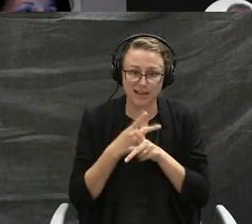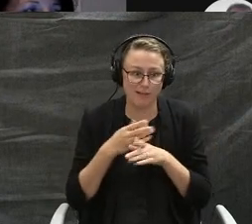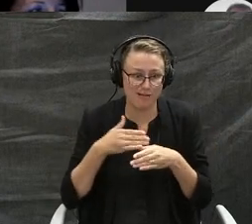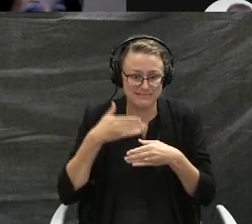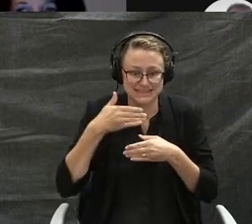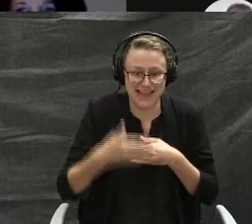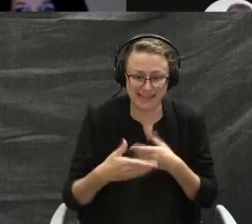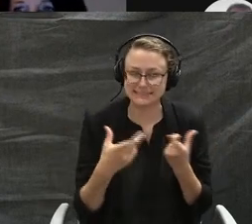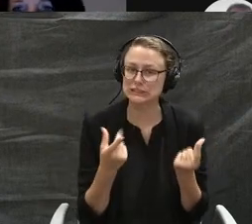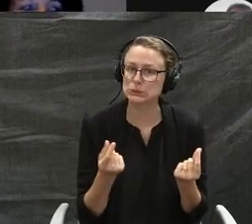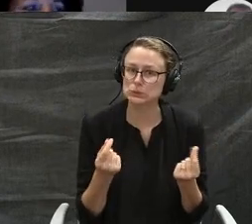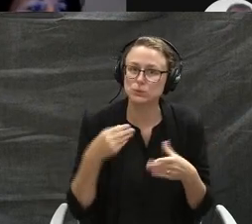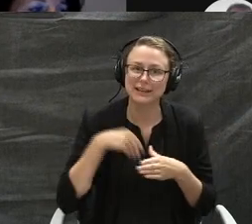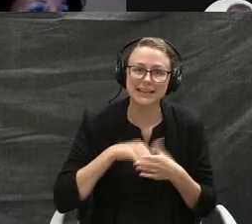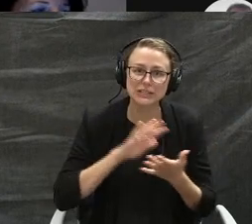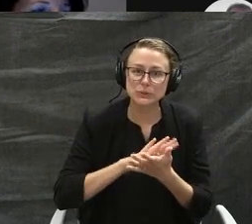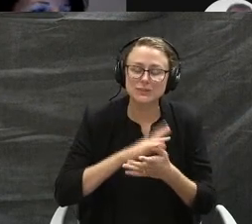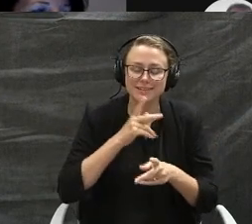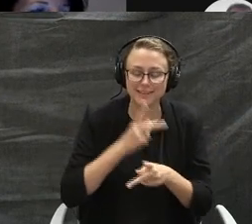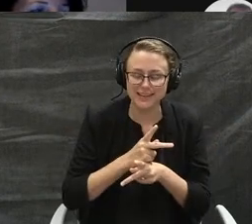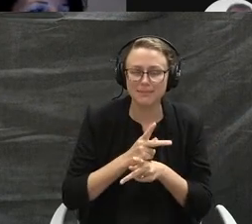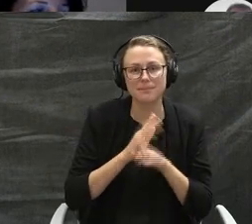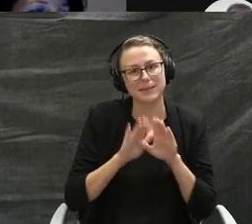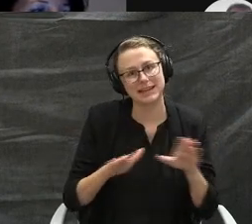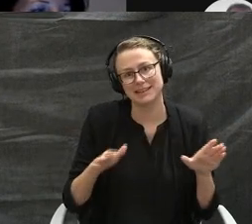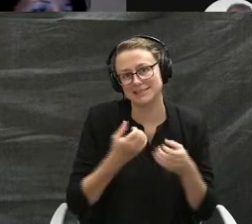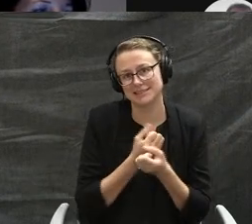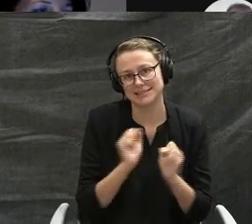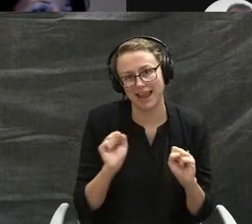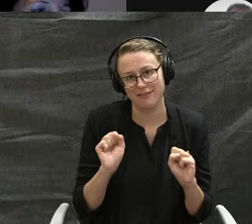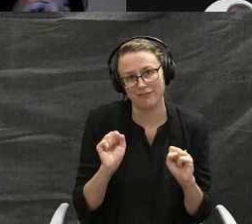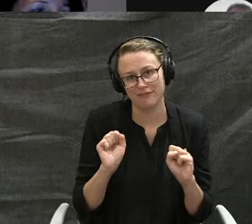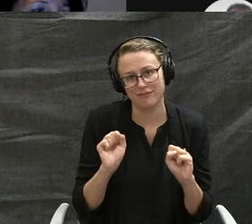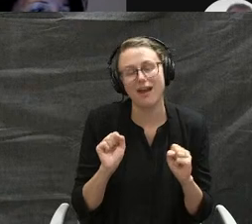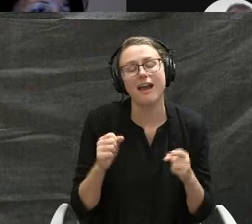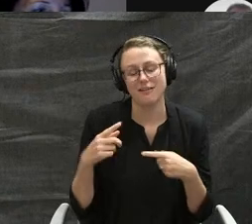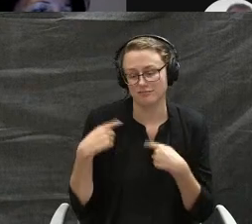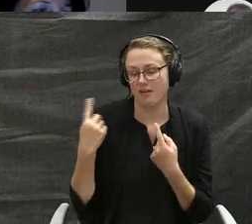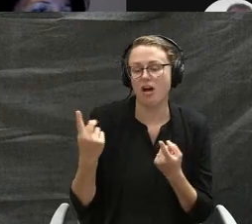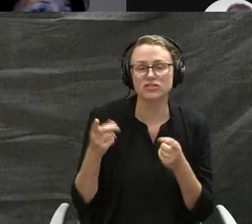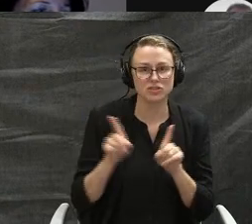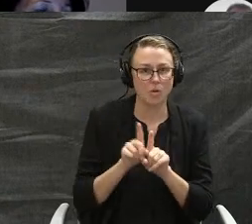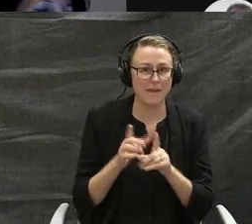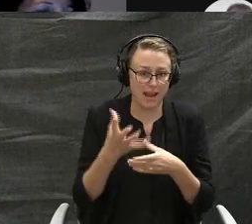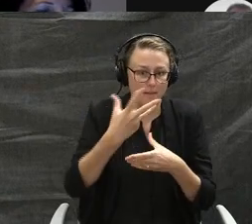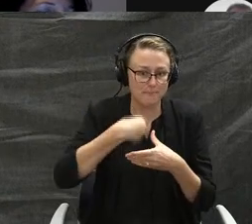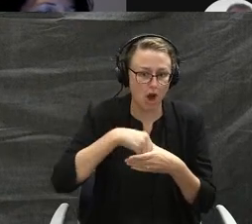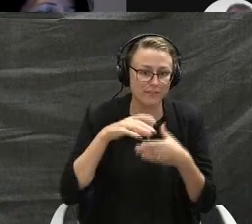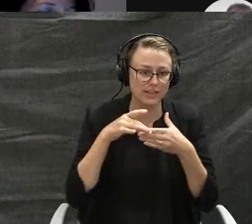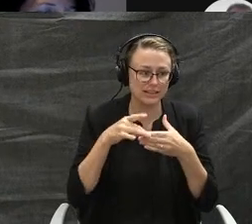need to do in schools to keep kids safe. I have also been part of the leadership team that is